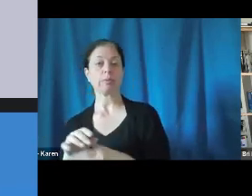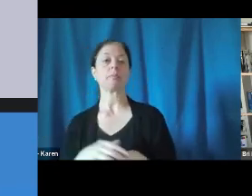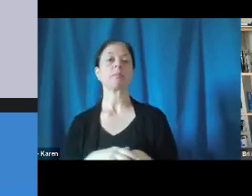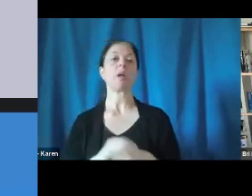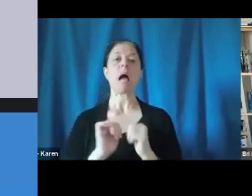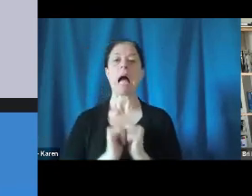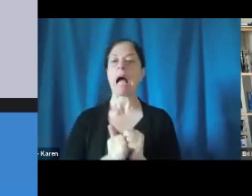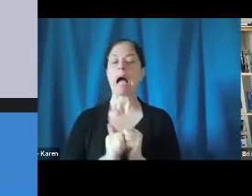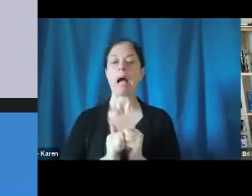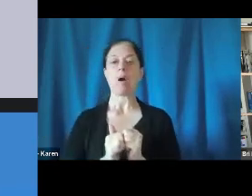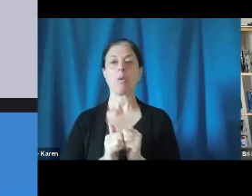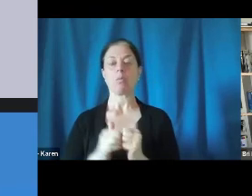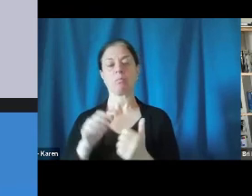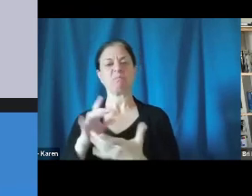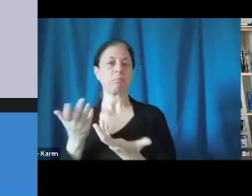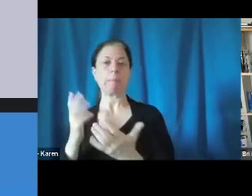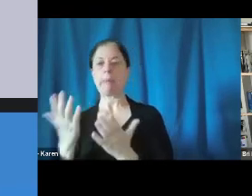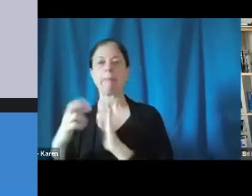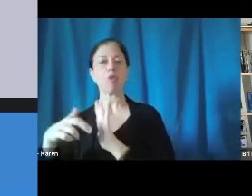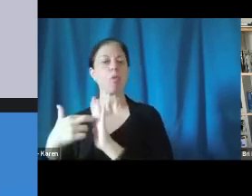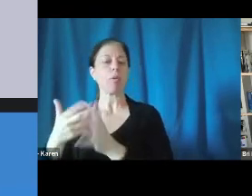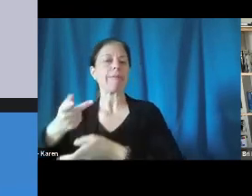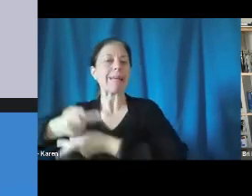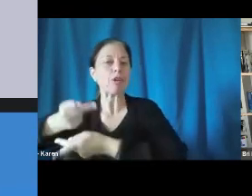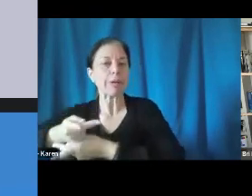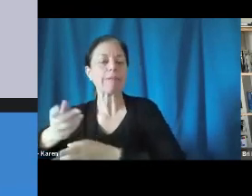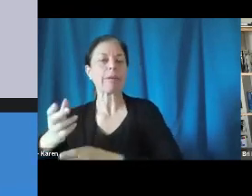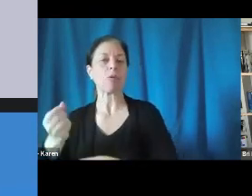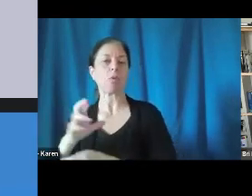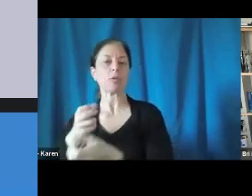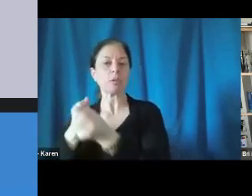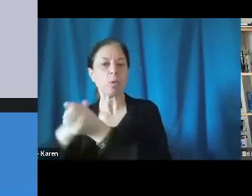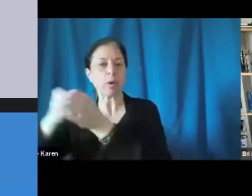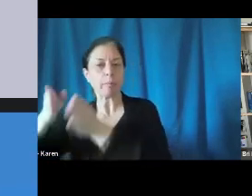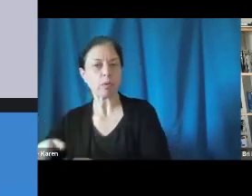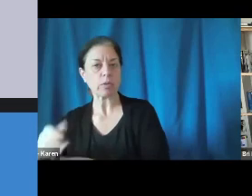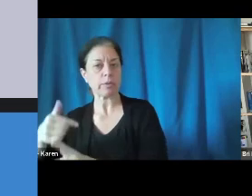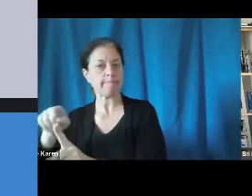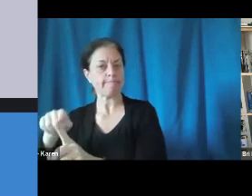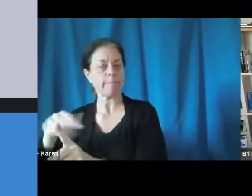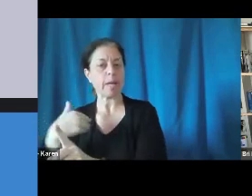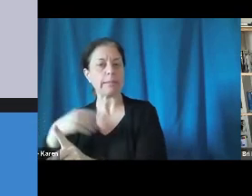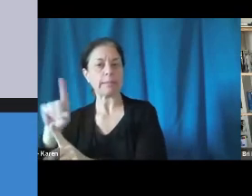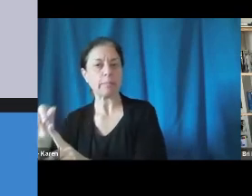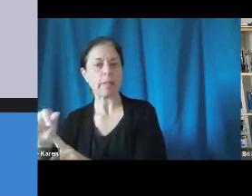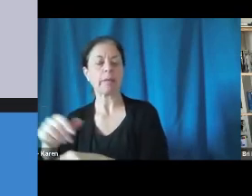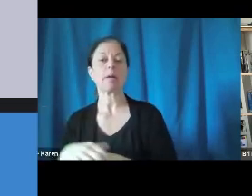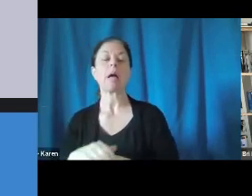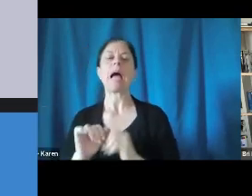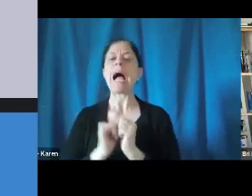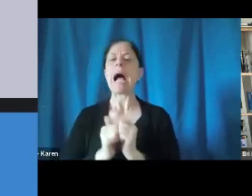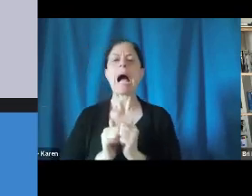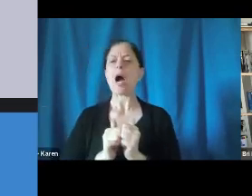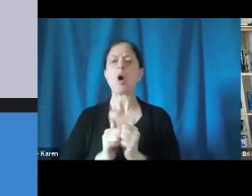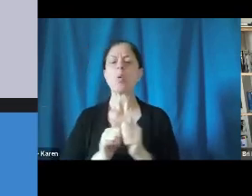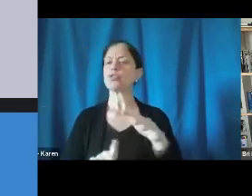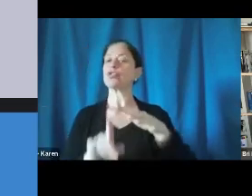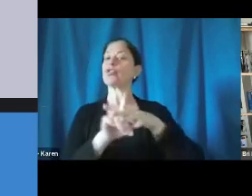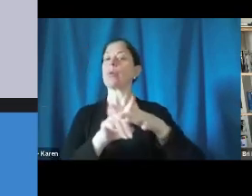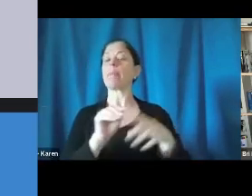disability, whether it being apparent or non-apparent, personal to you or relational, right, in maybe your role of caregiving or supporting someone with